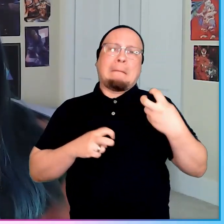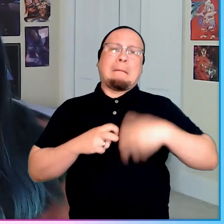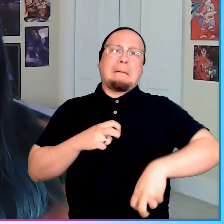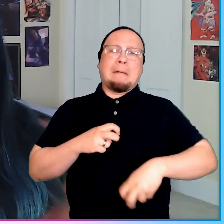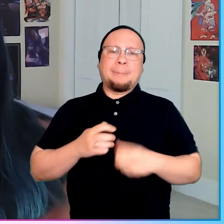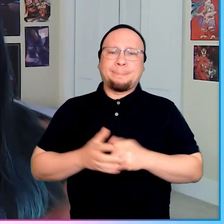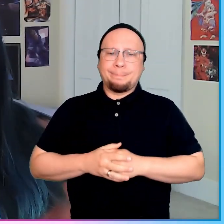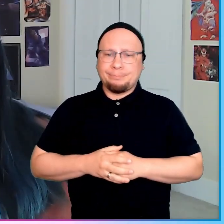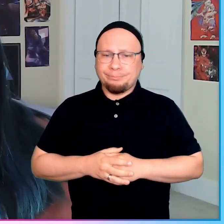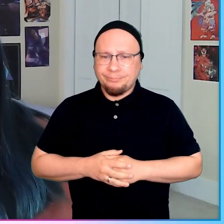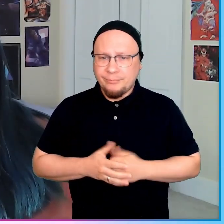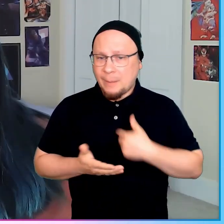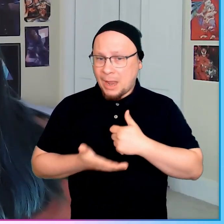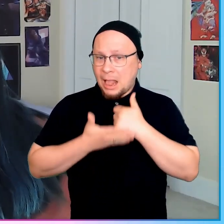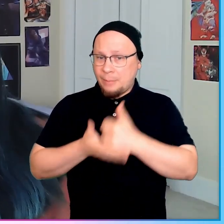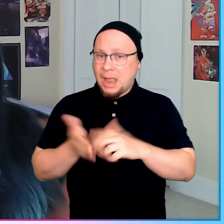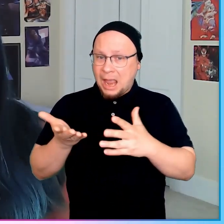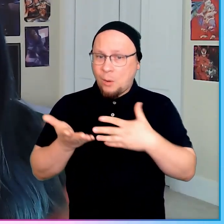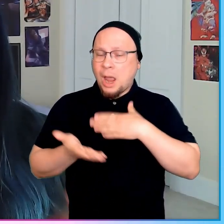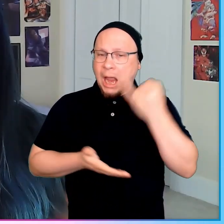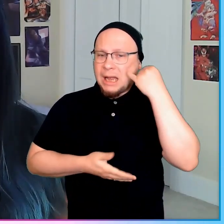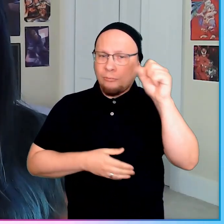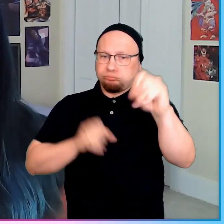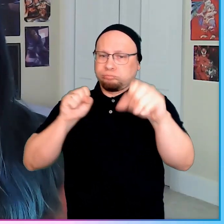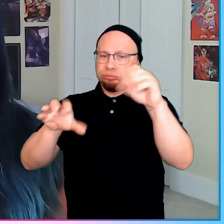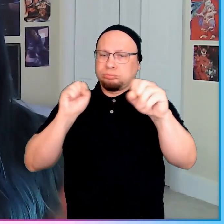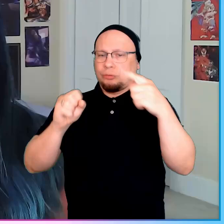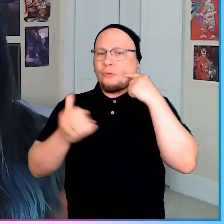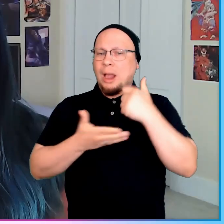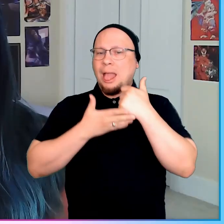I’ve got a starter kit of some features you can include to help you reach your goals.